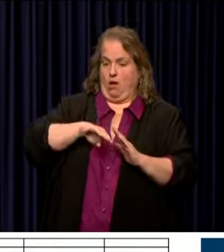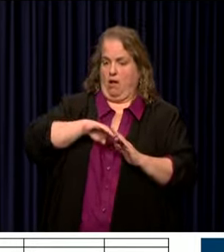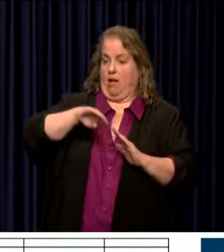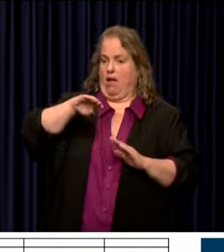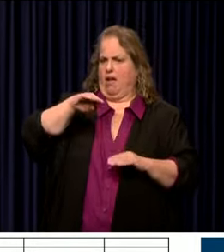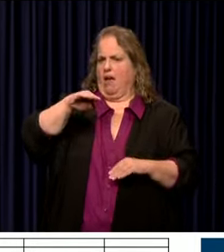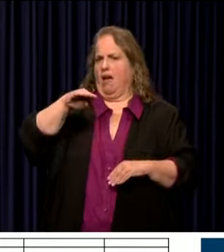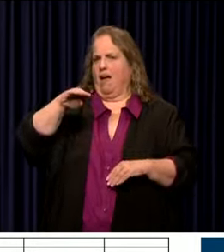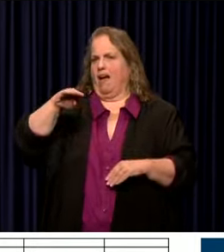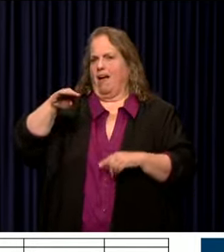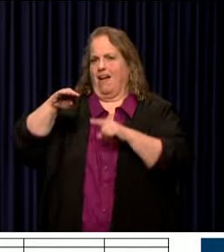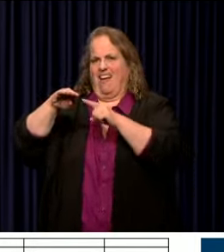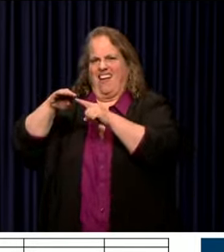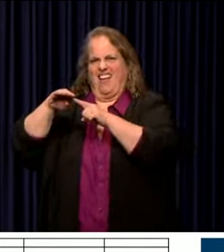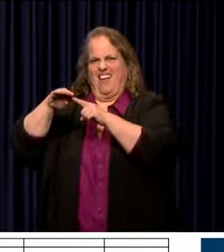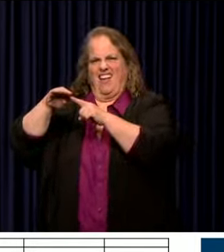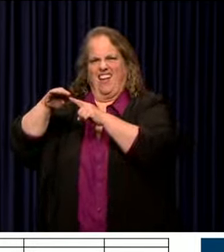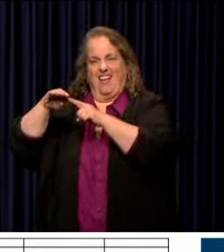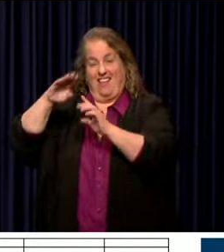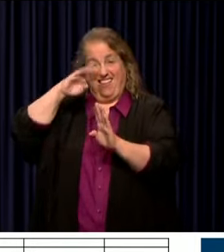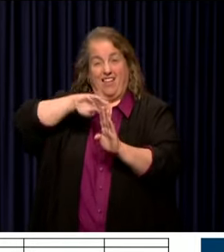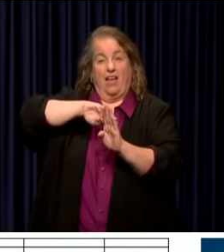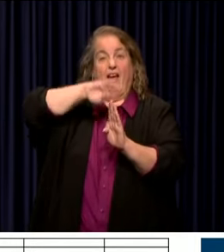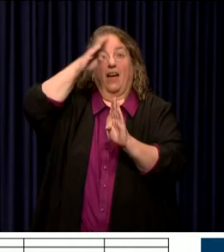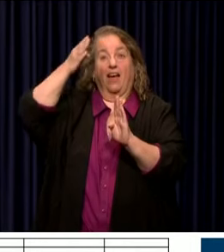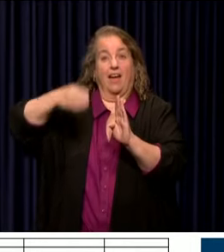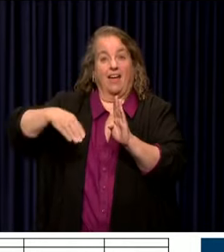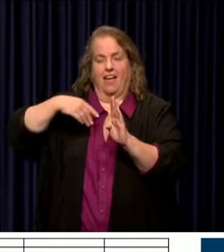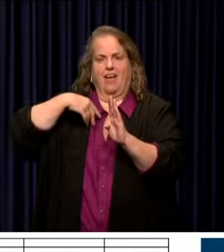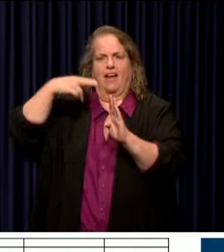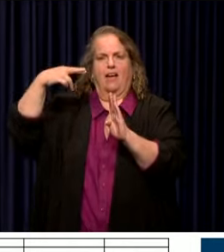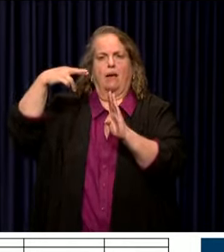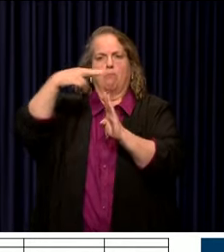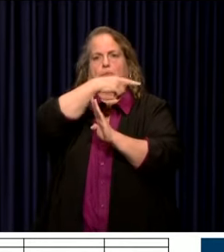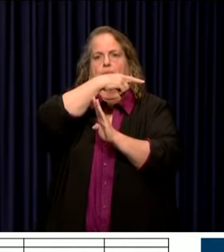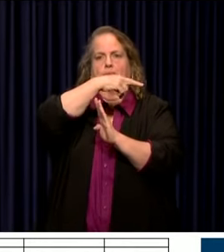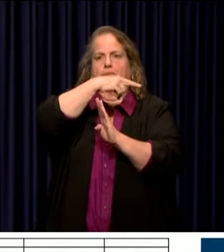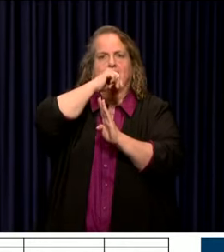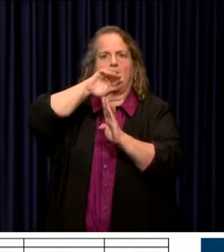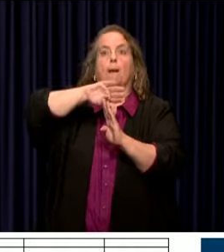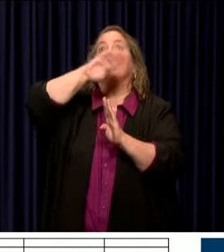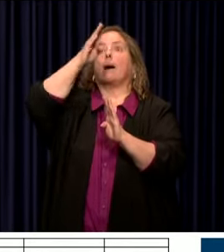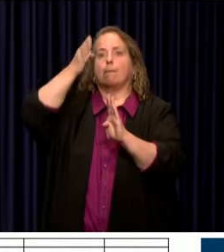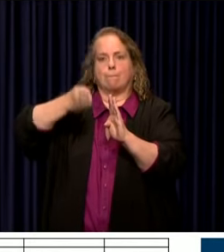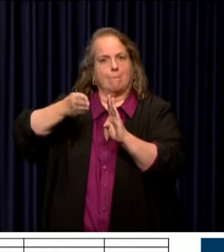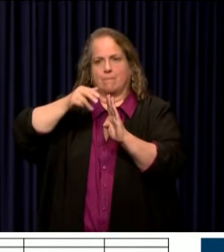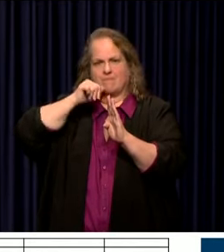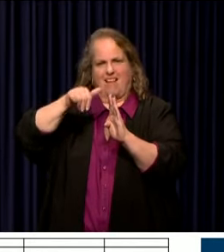ST. LOUIS. AND LET'S MAKE SURE WE'RE BETTER